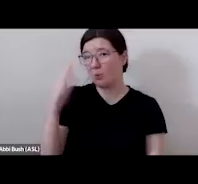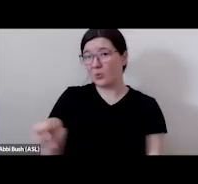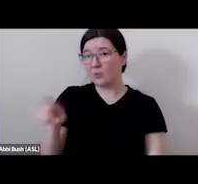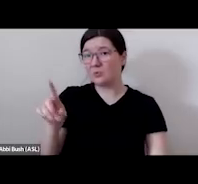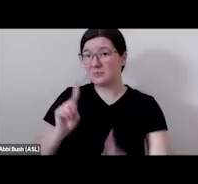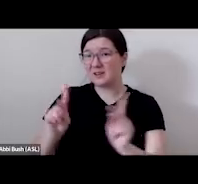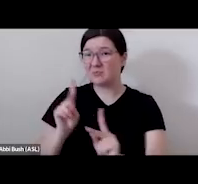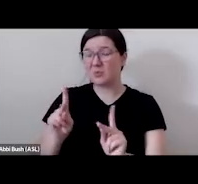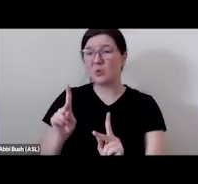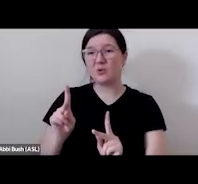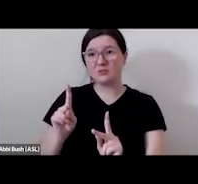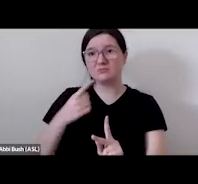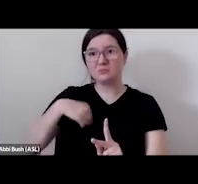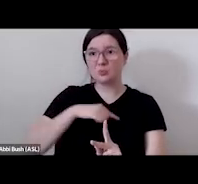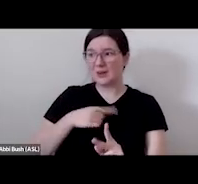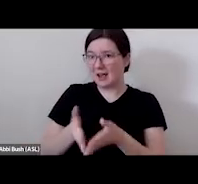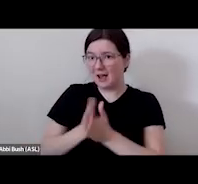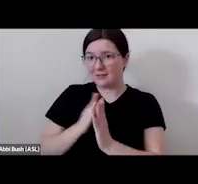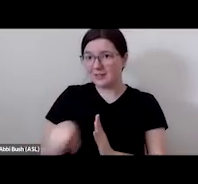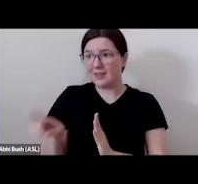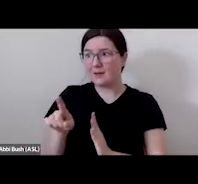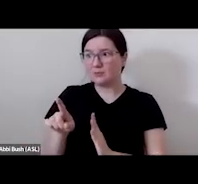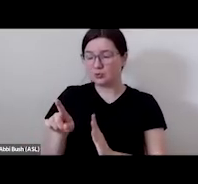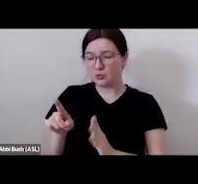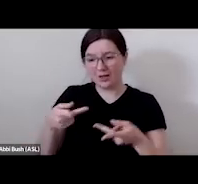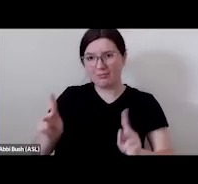and we wanna be prepared for a rupture.